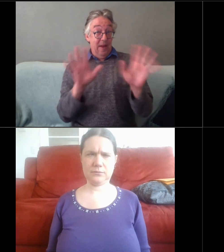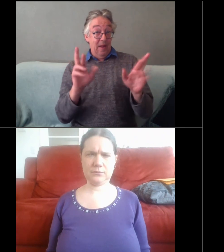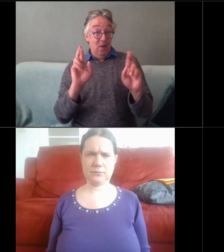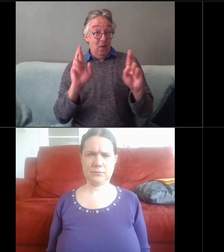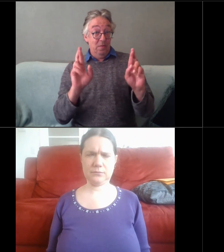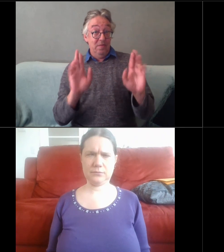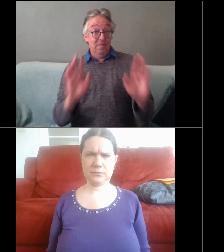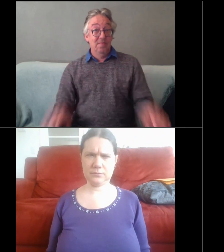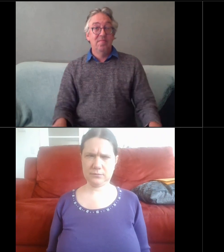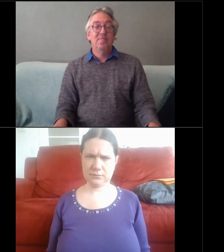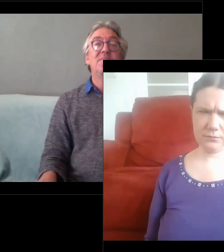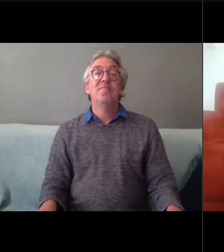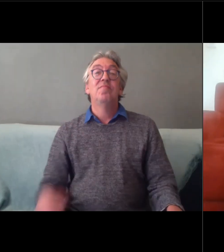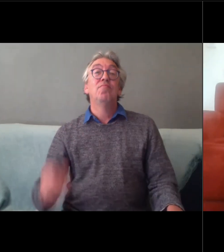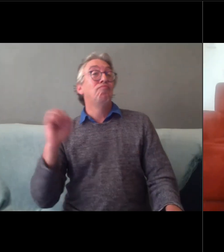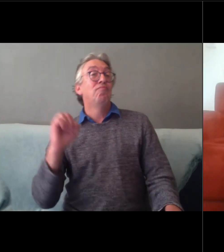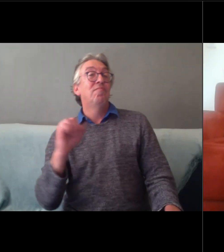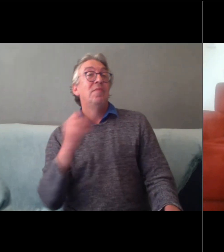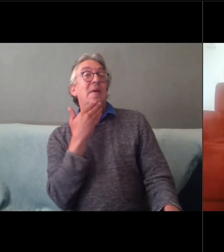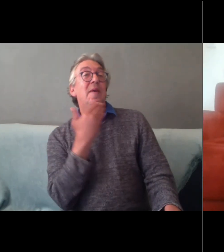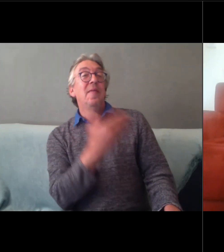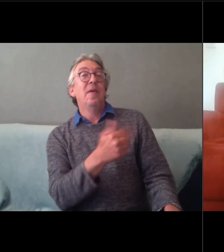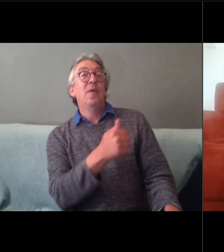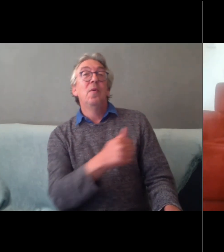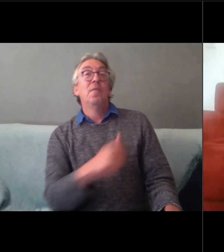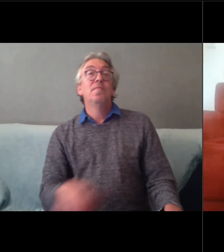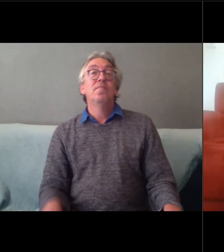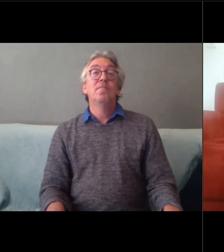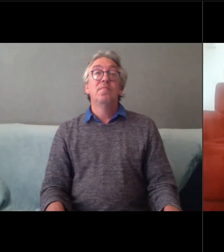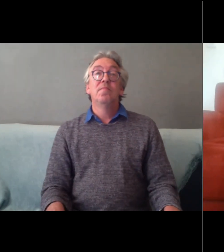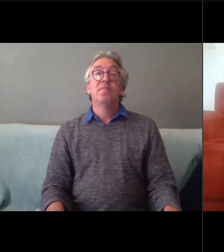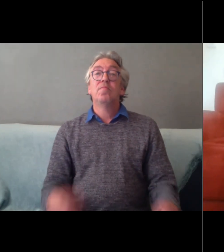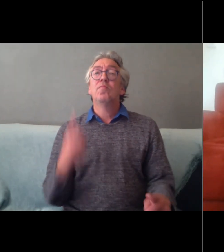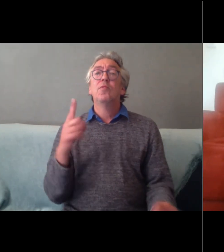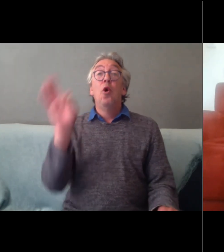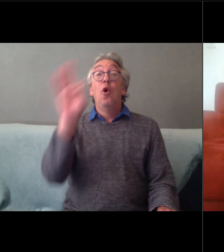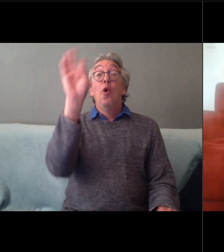Yes, thank you, Maria. Then there is question for all.